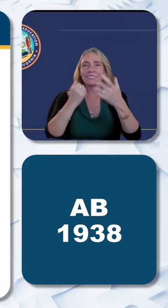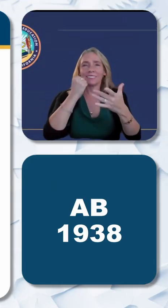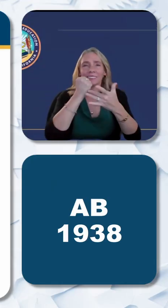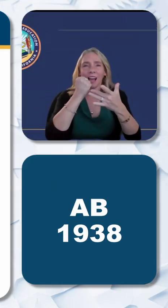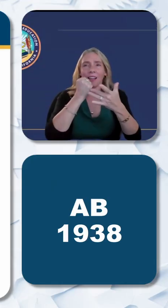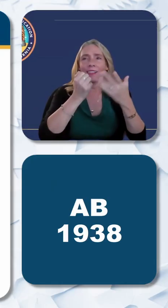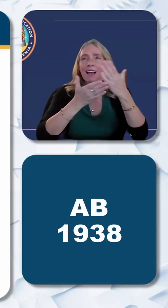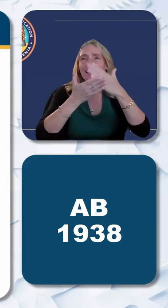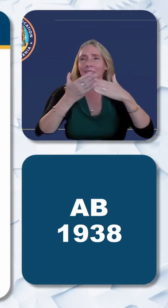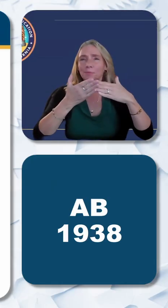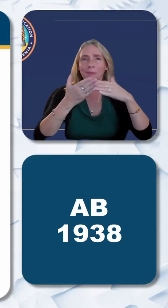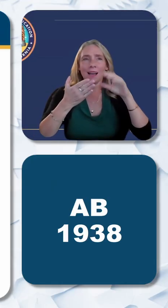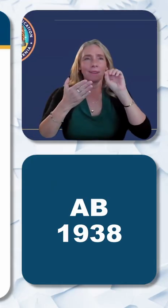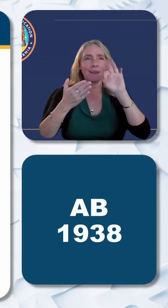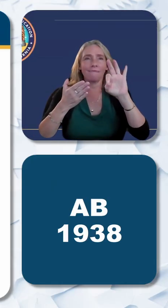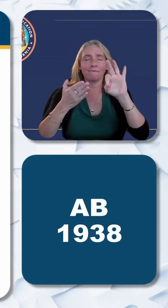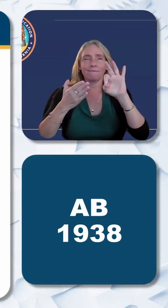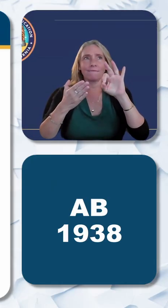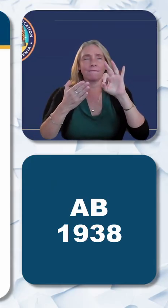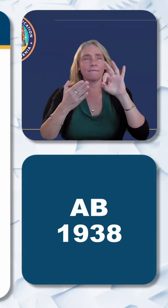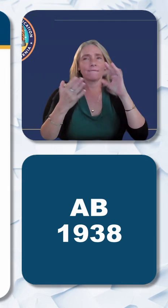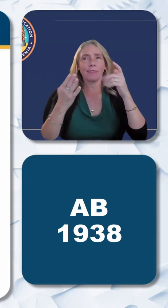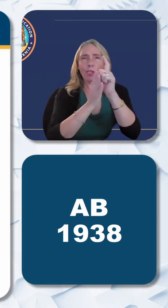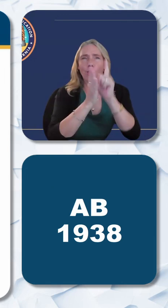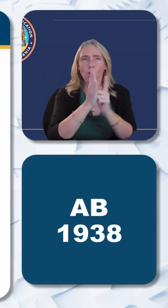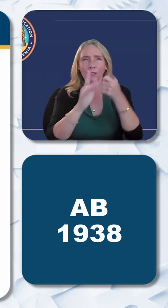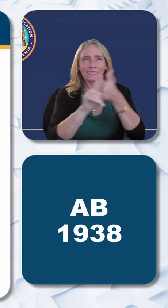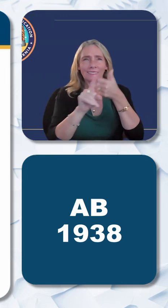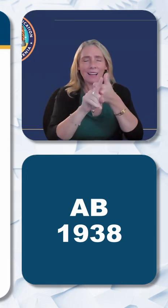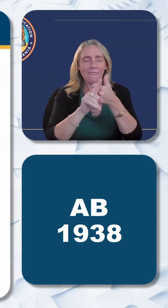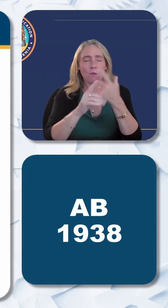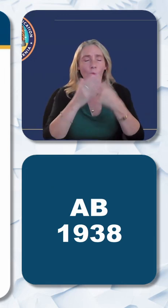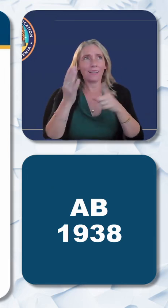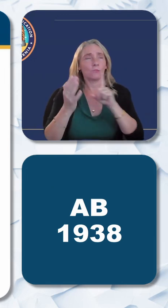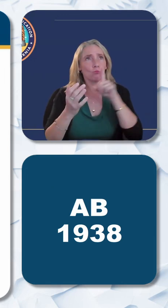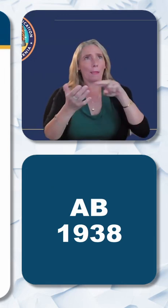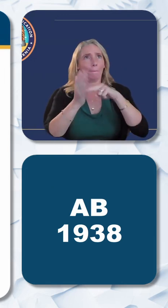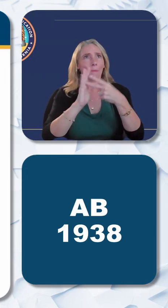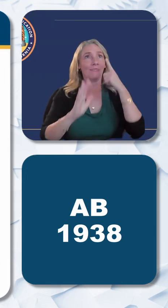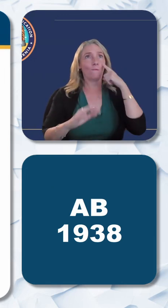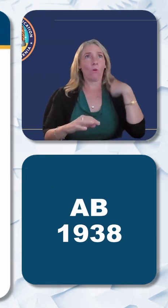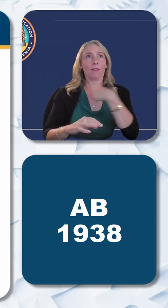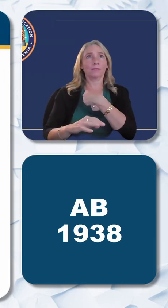is most difficult when it comes to understanding the technical portions of the statute itself,